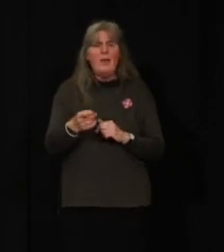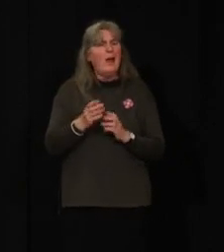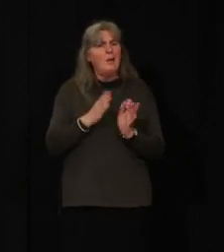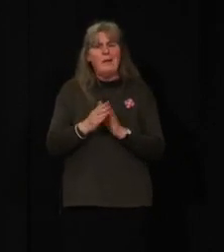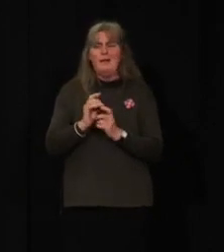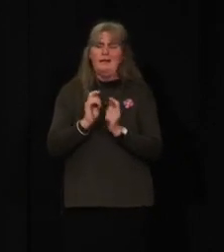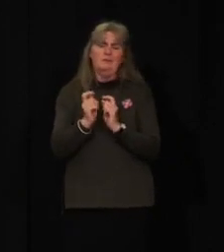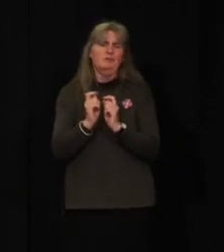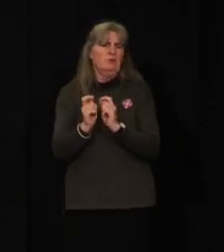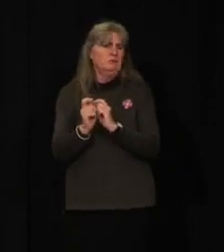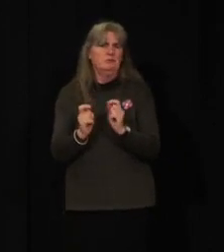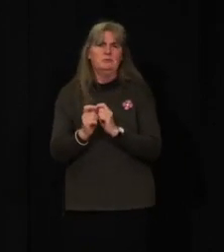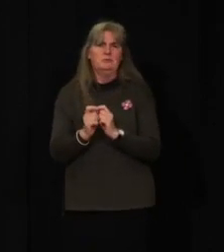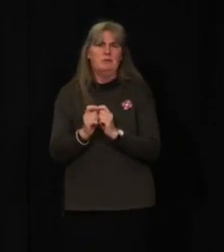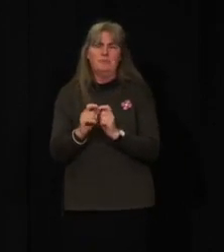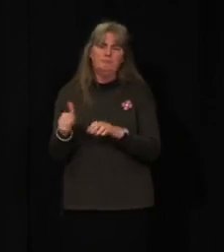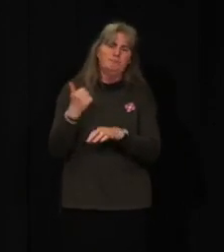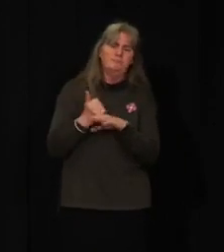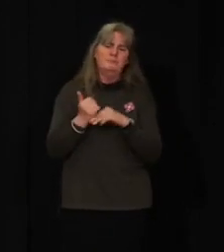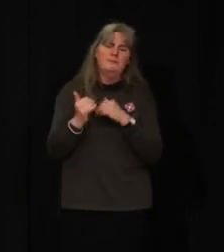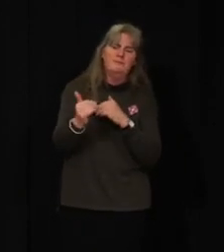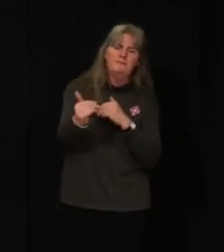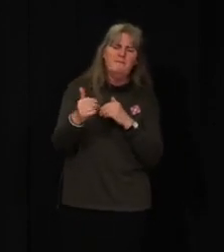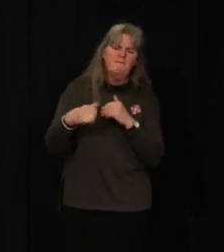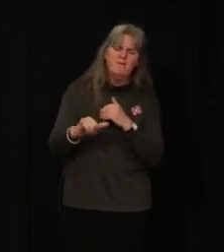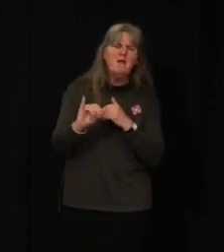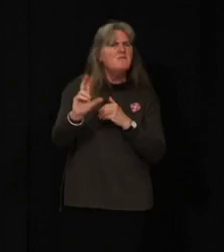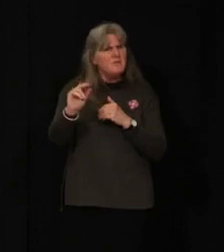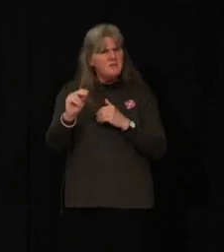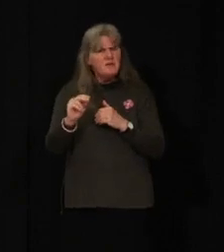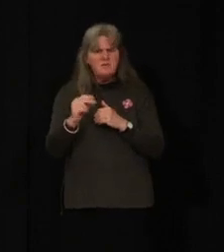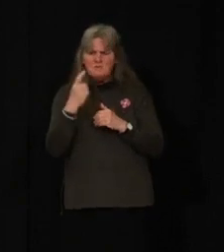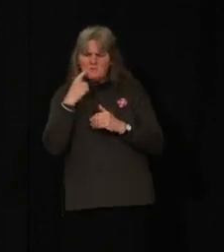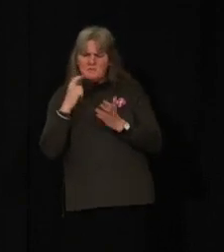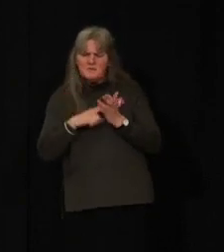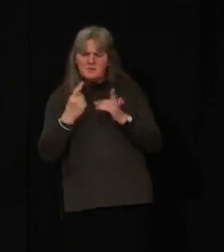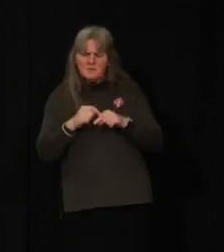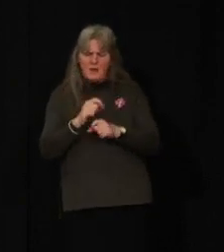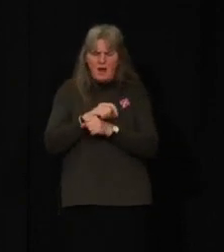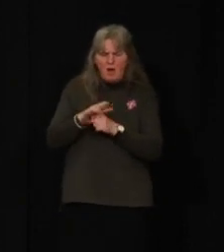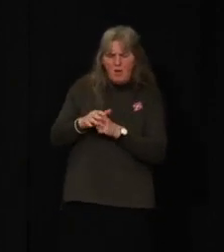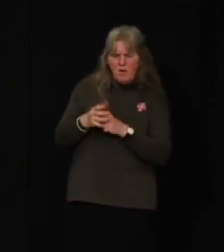document and it will be determined how we move forward based upon the epidemiology in